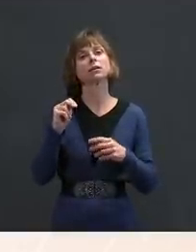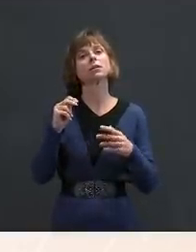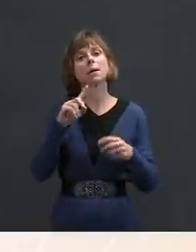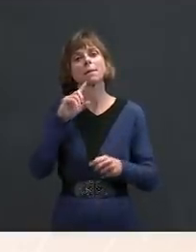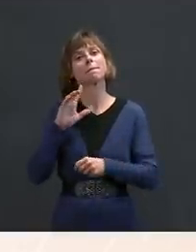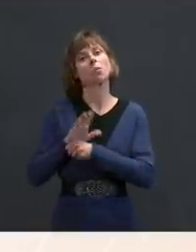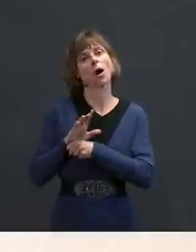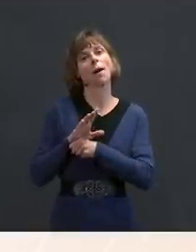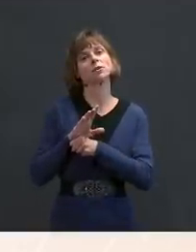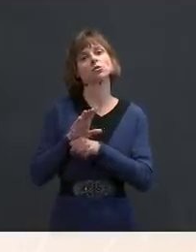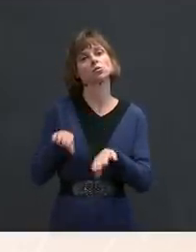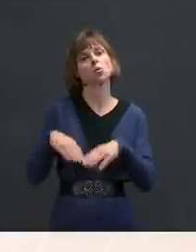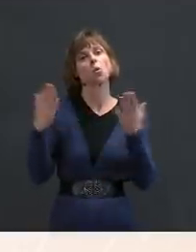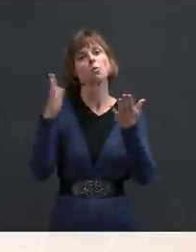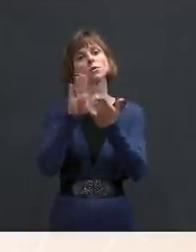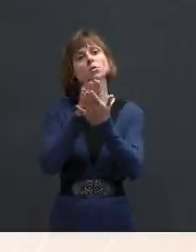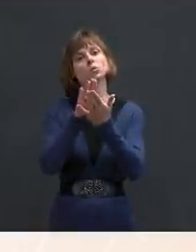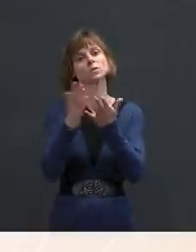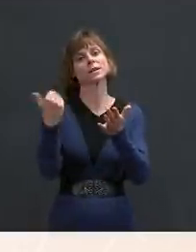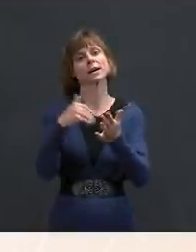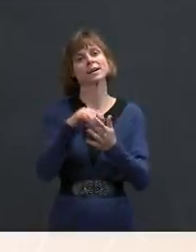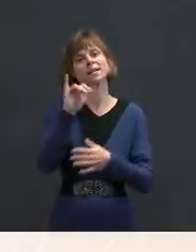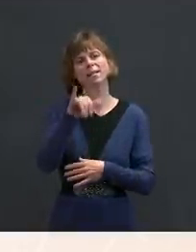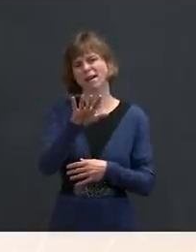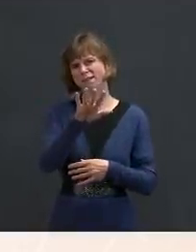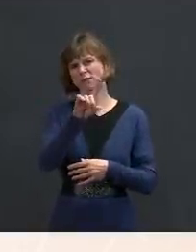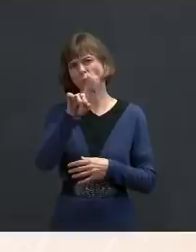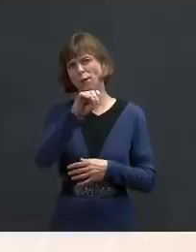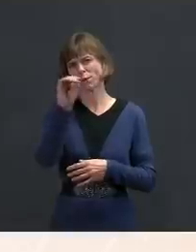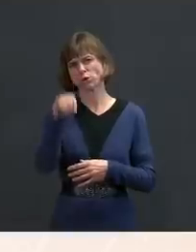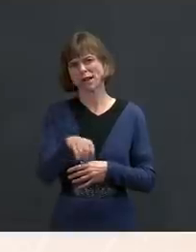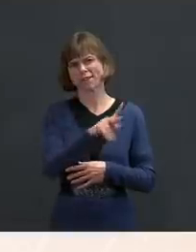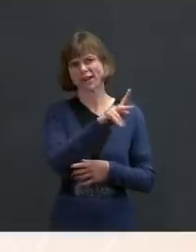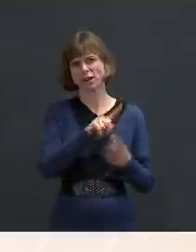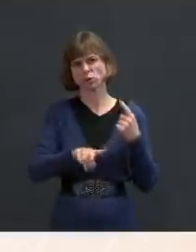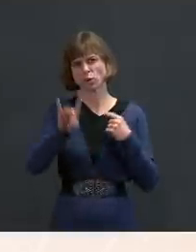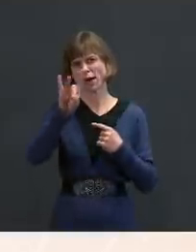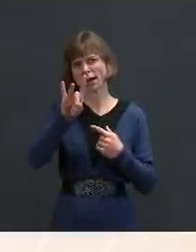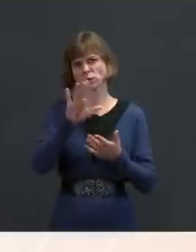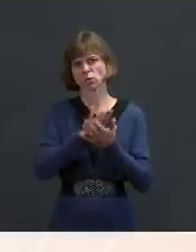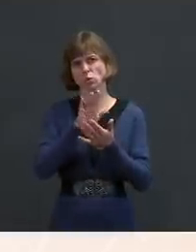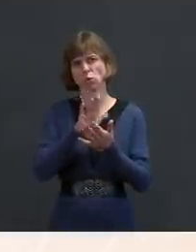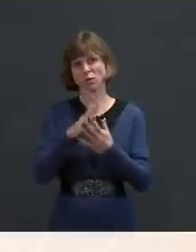Is that getting 51 percent of K-through-8 schools open five days a week? Am I correct on that?